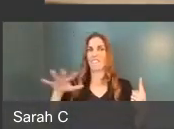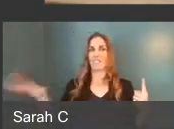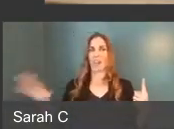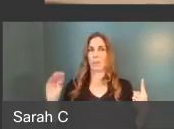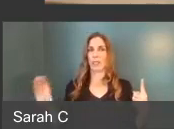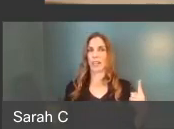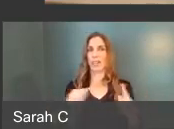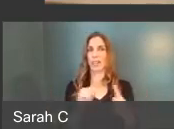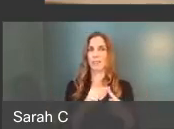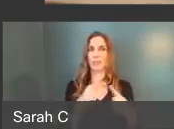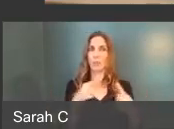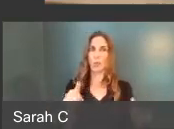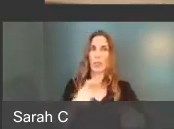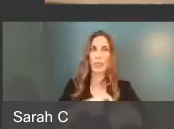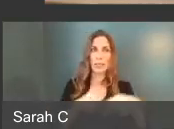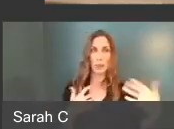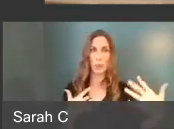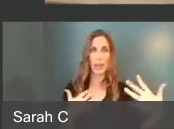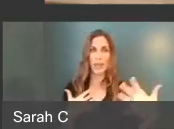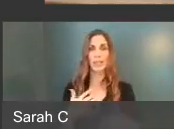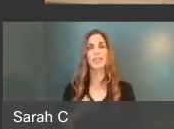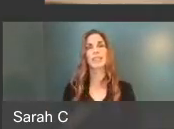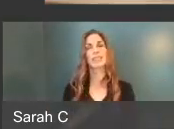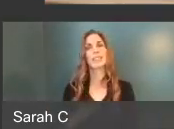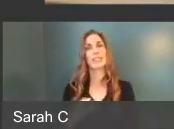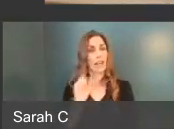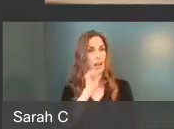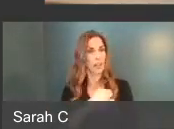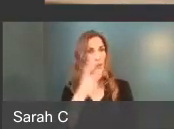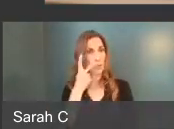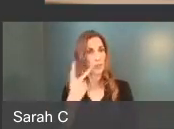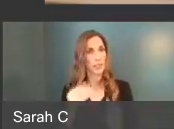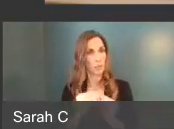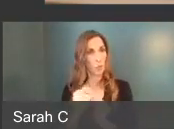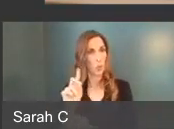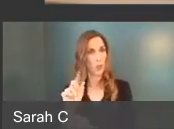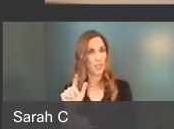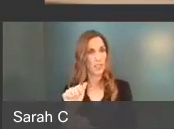So I'd love to see some more data. I'd also love to see some information